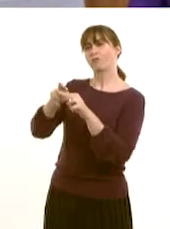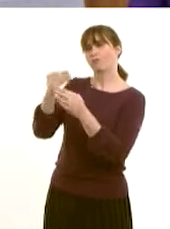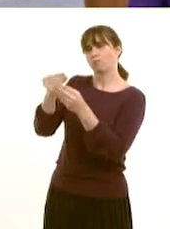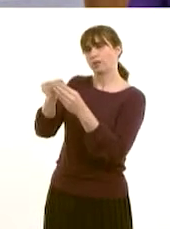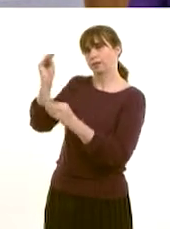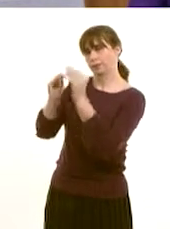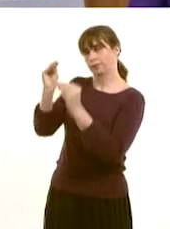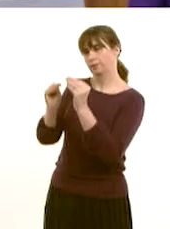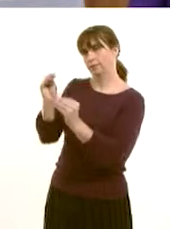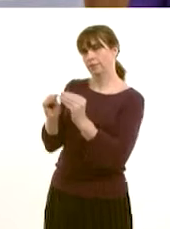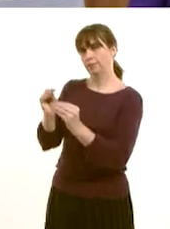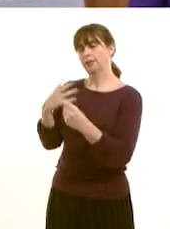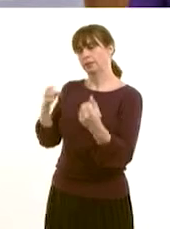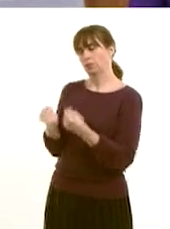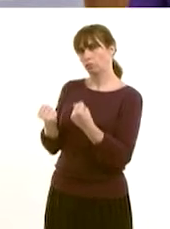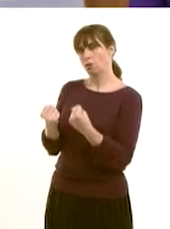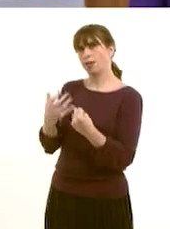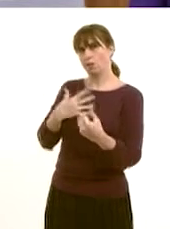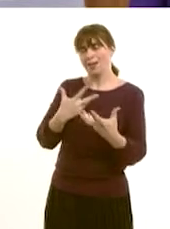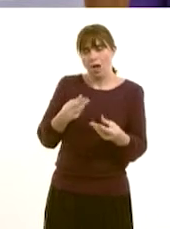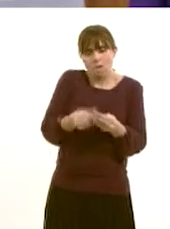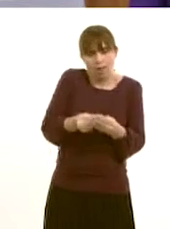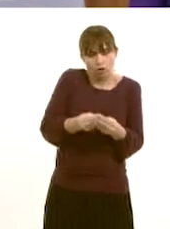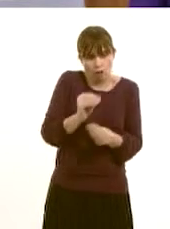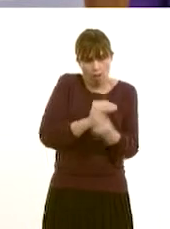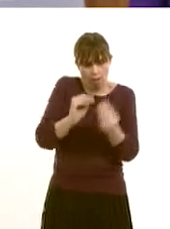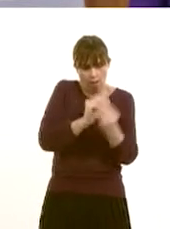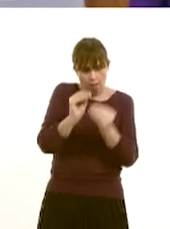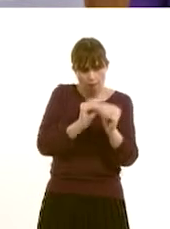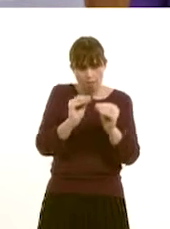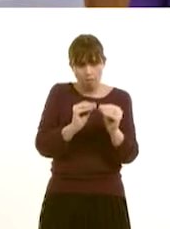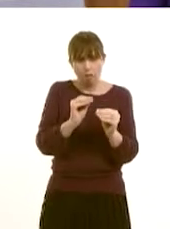We are in the process of putting together a financial package, which of itself will not be enough.